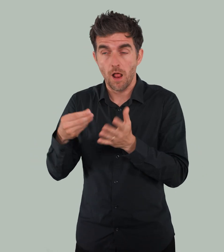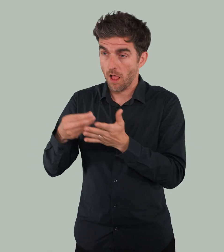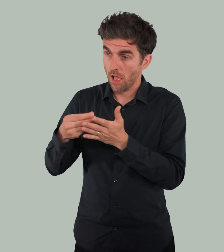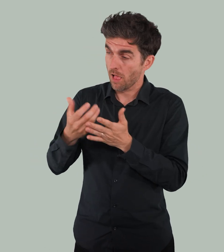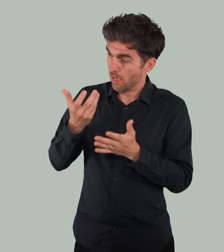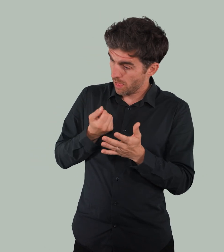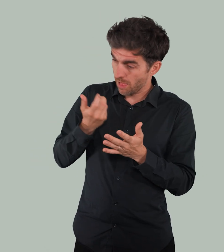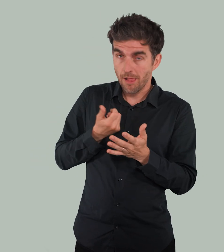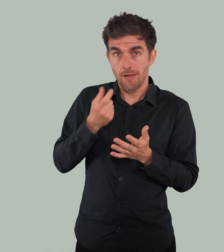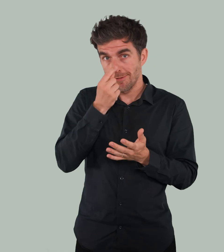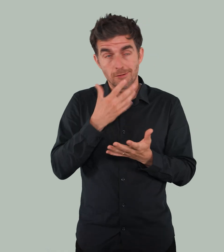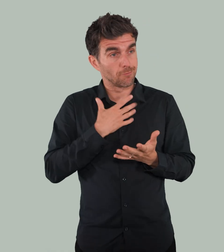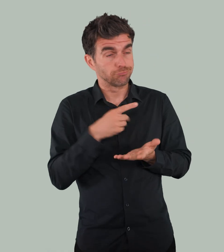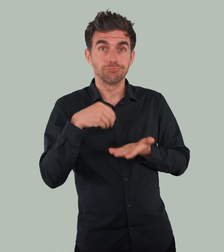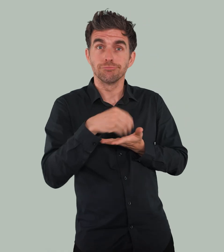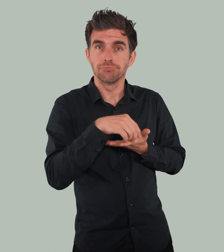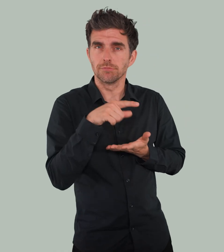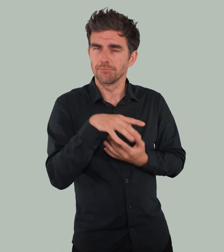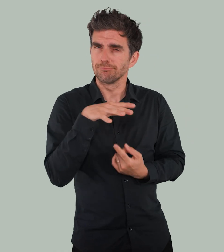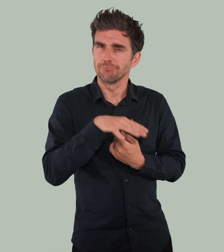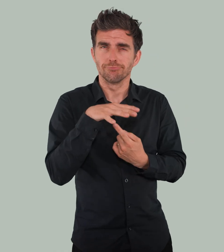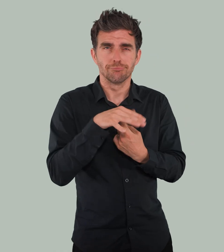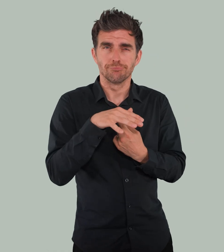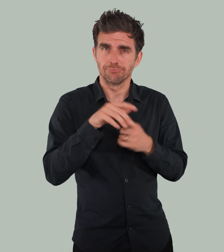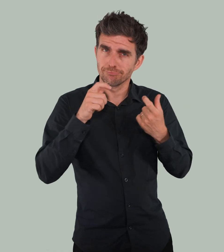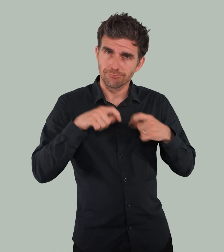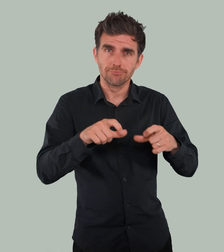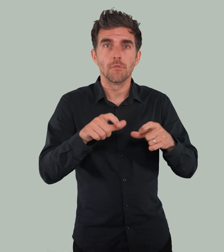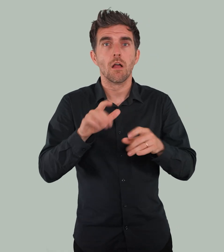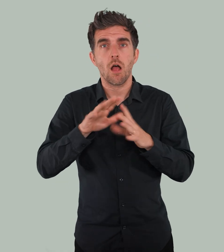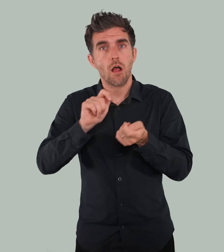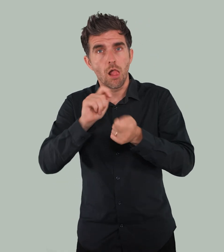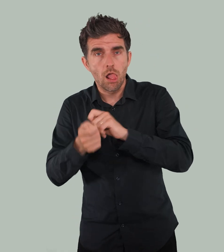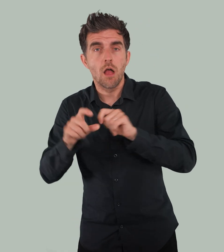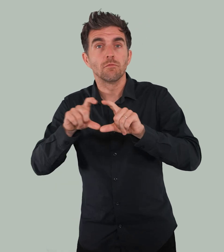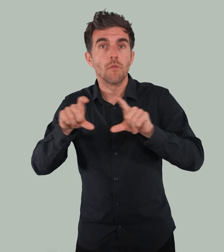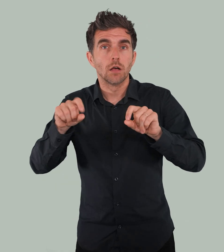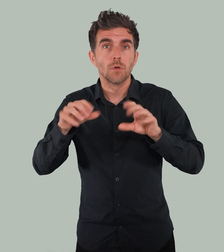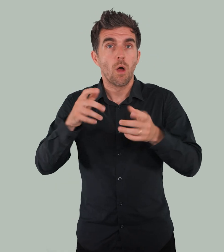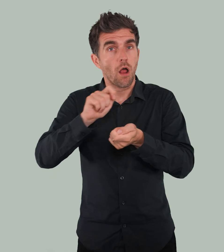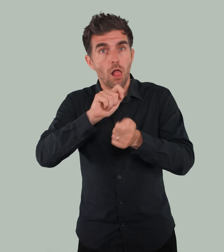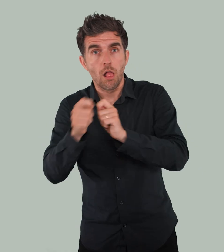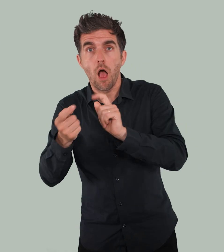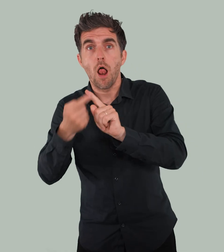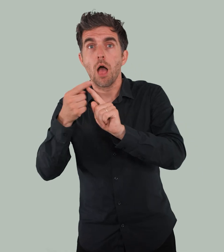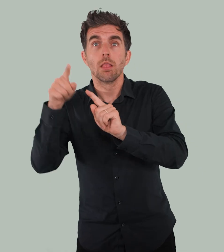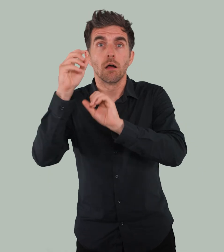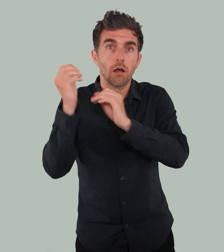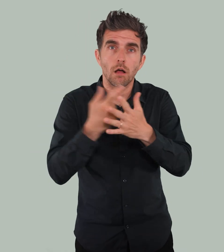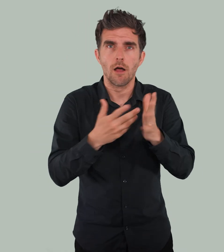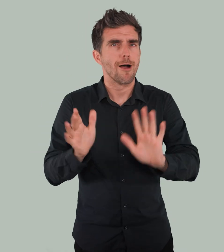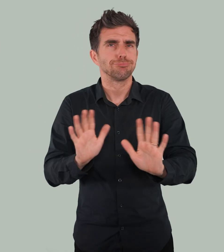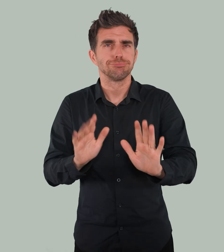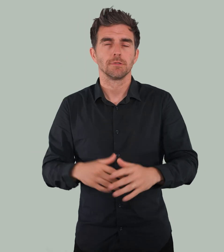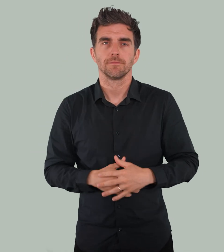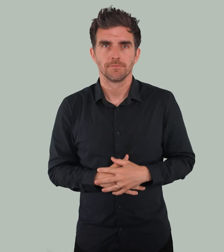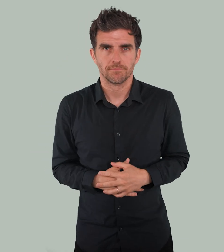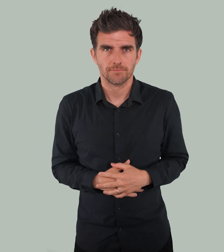cash support, rather than vouchers or means-tested provision.